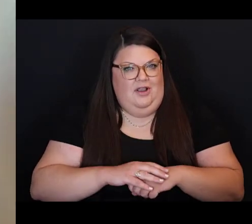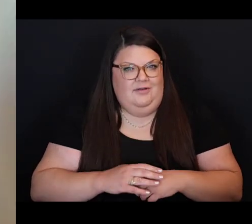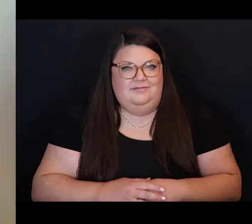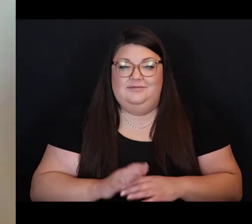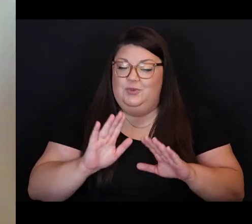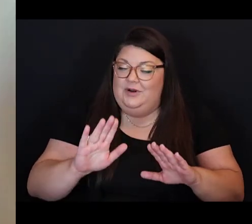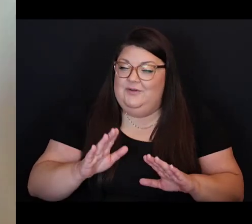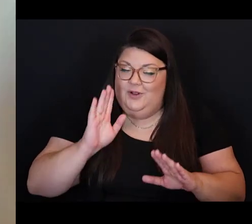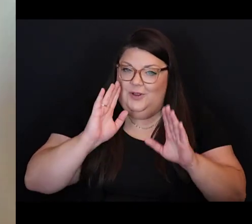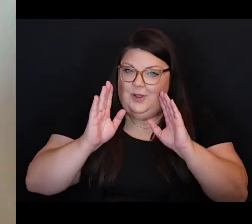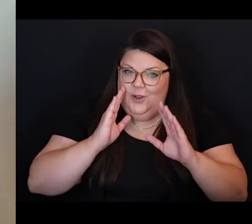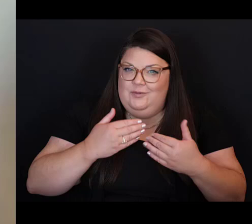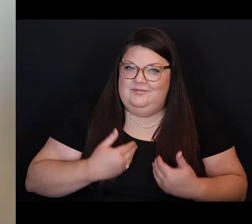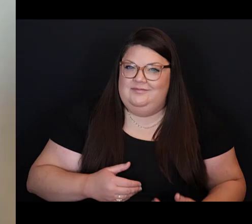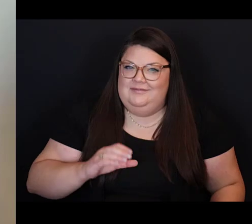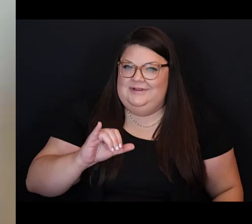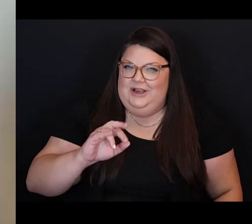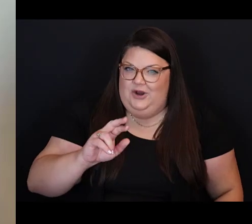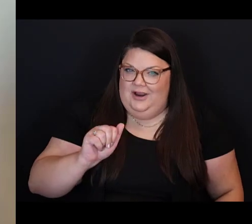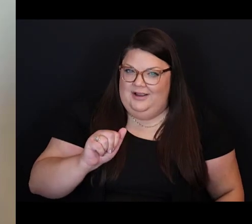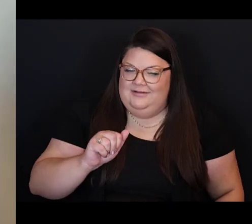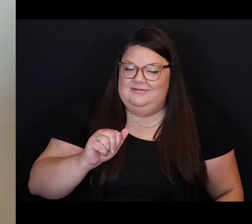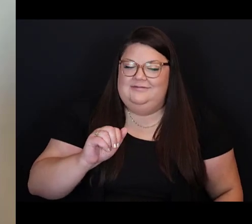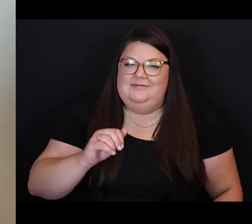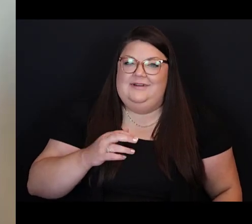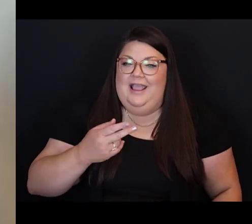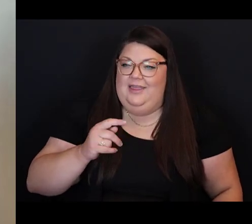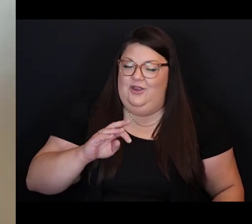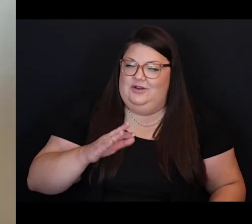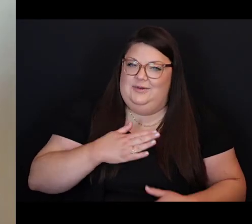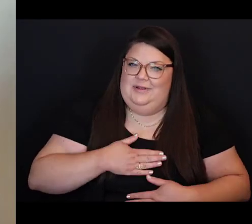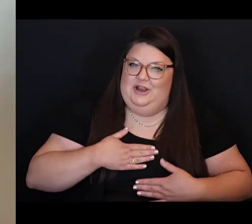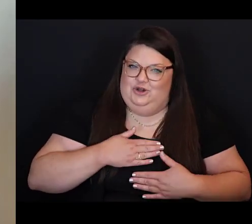[Ciara Ladroma] Wonderful! Hello hello my name is Ciara. Heather, it is a pleasure